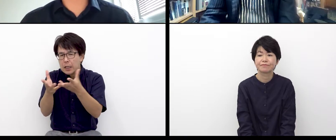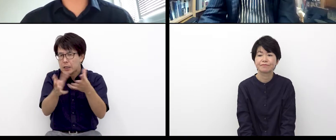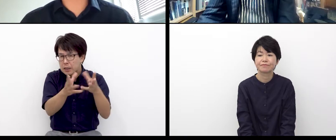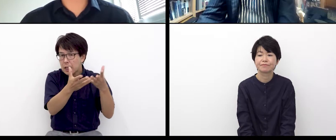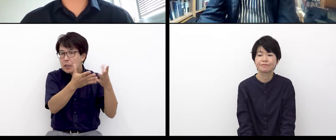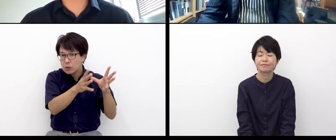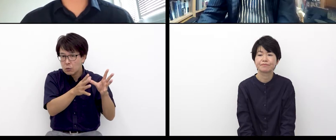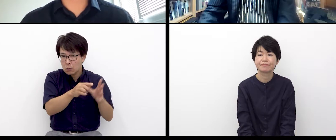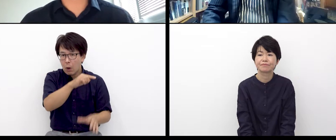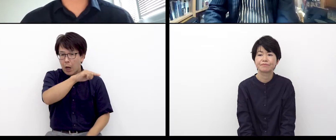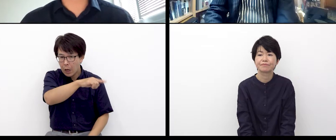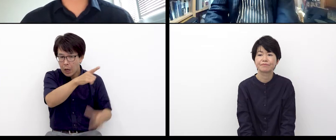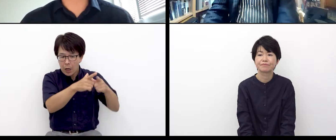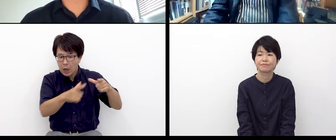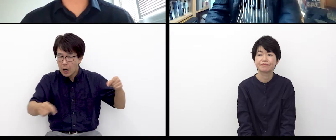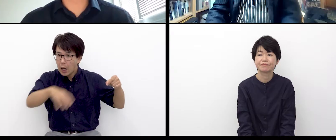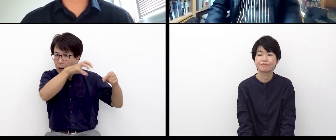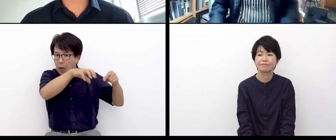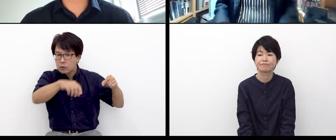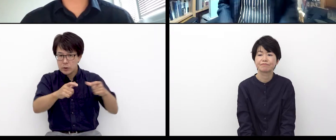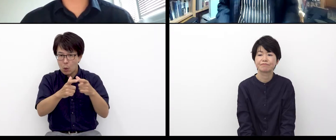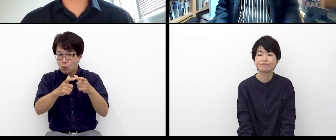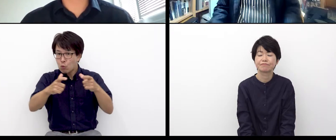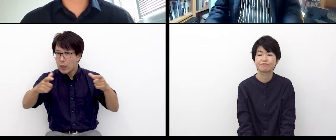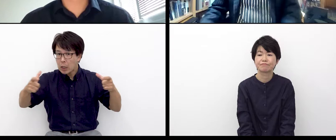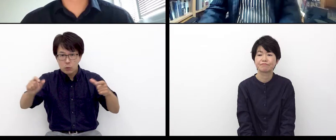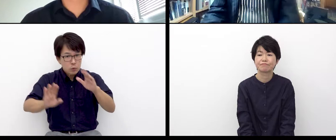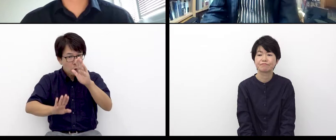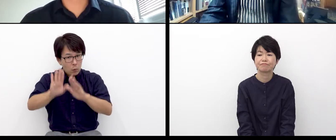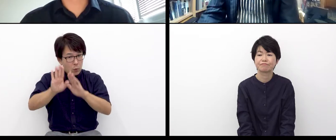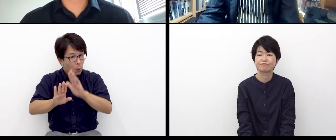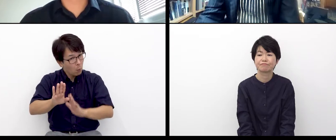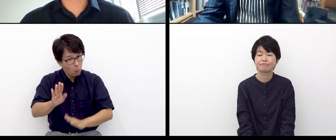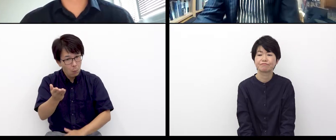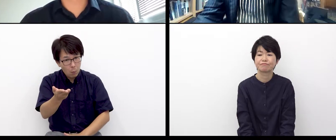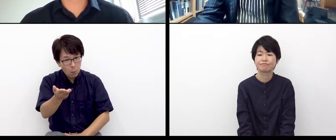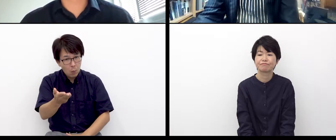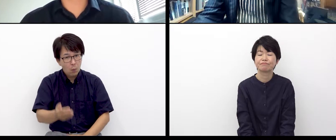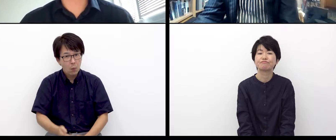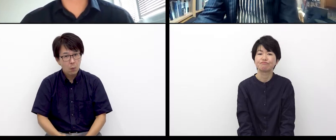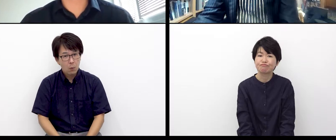Well, maybe we can’t say